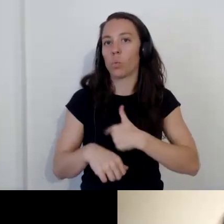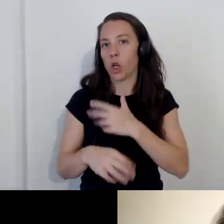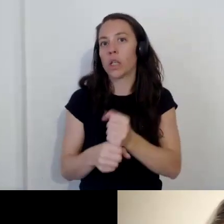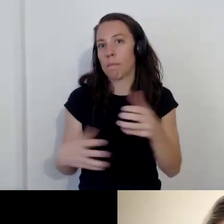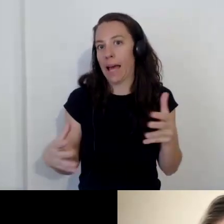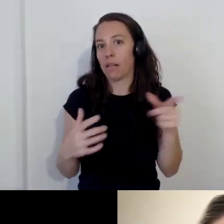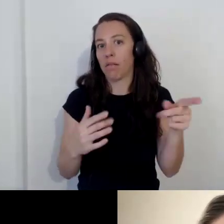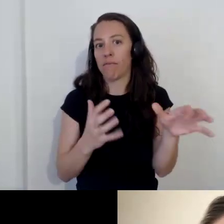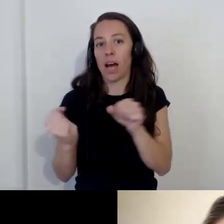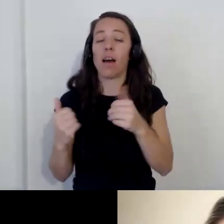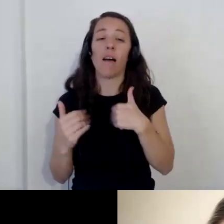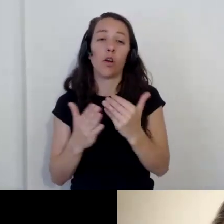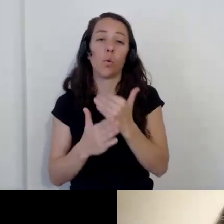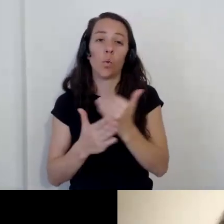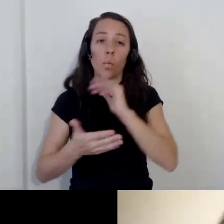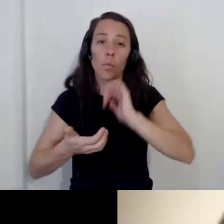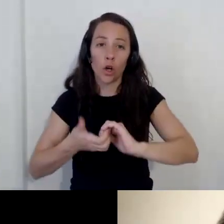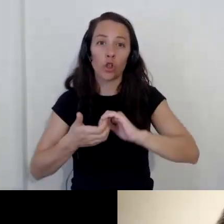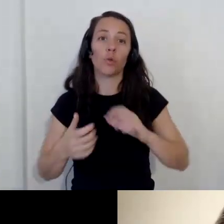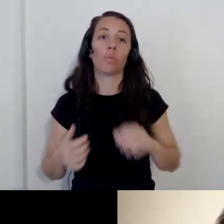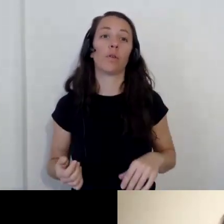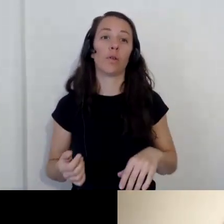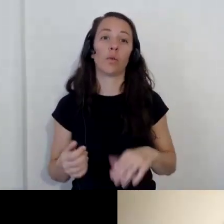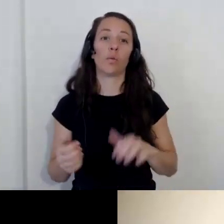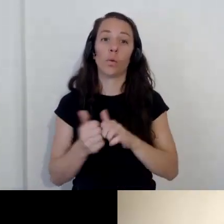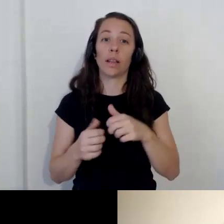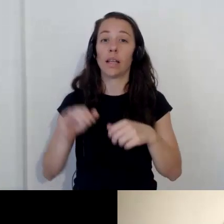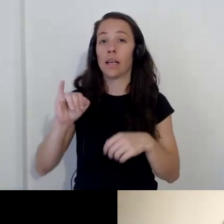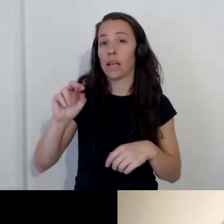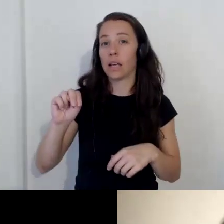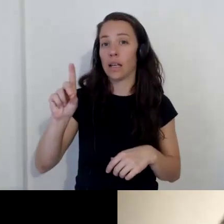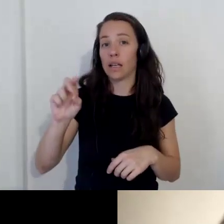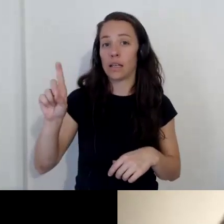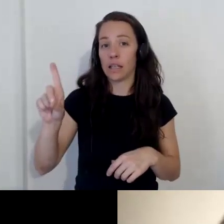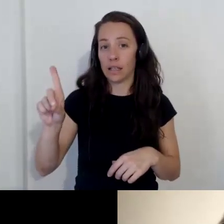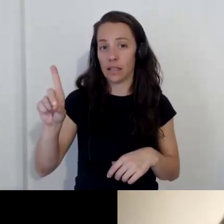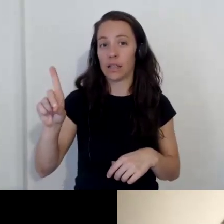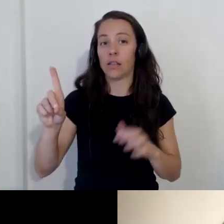We have a new partnership that we recently announced with indeed. That is going to be focused